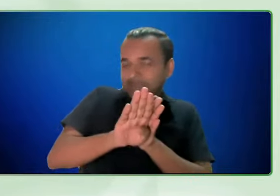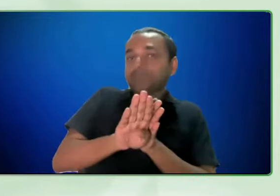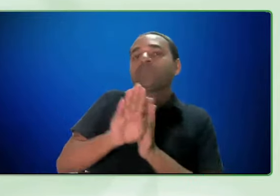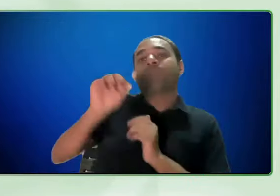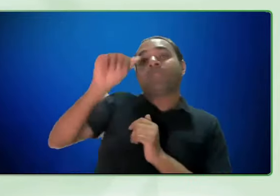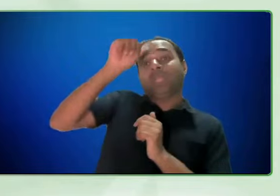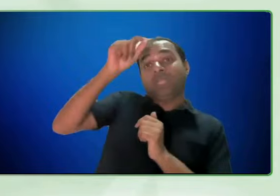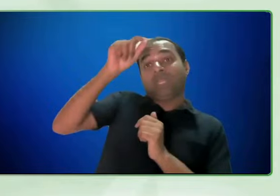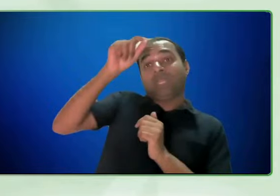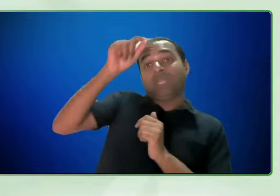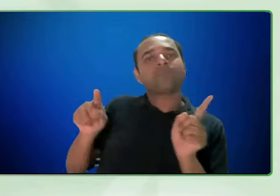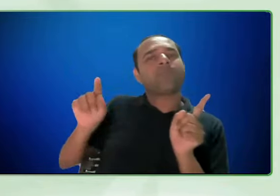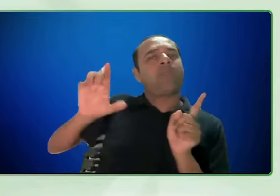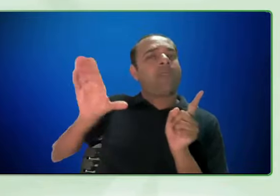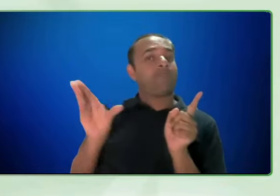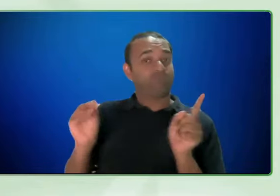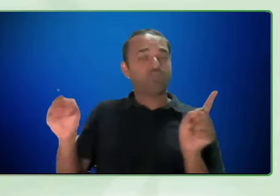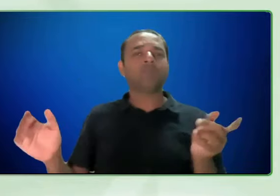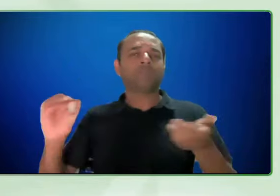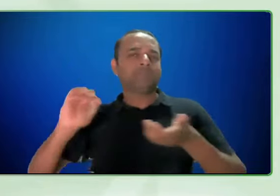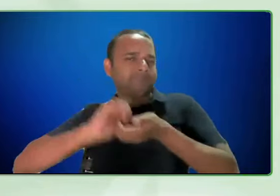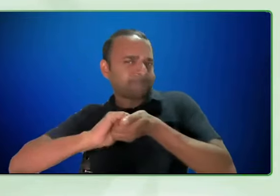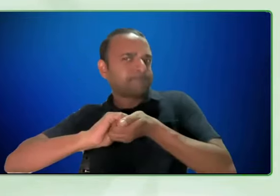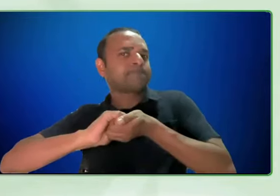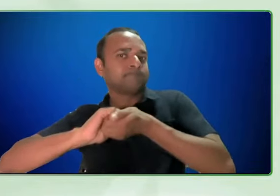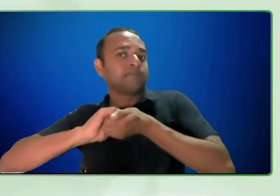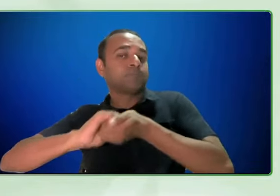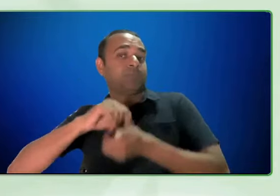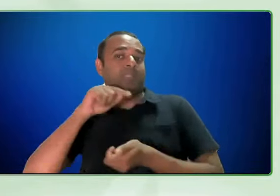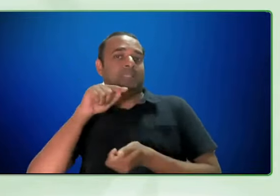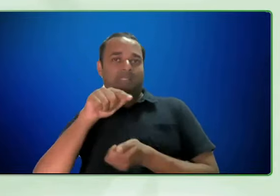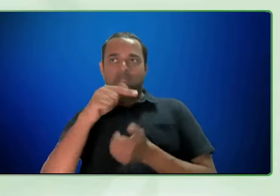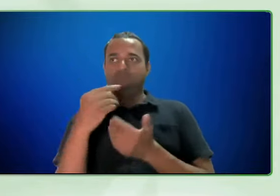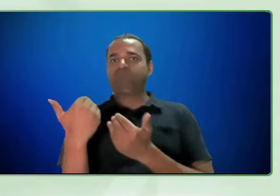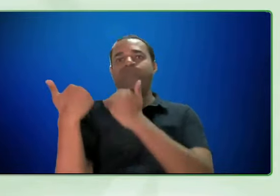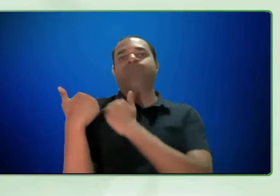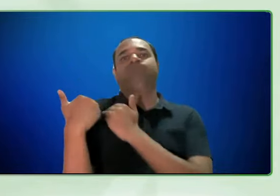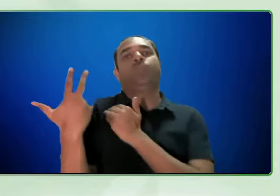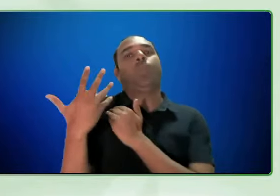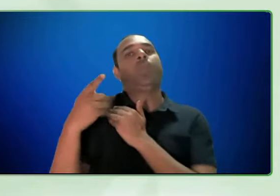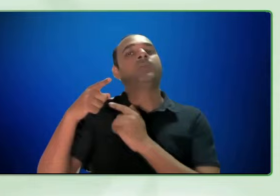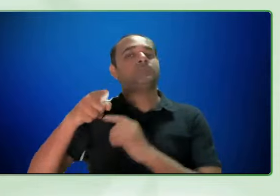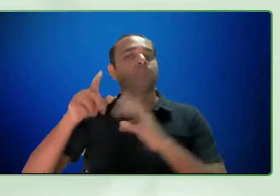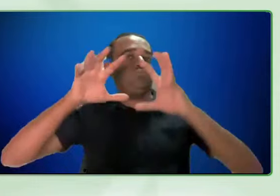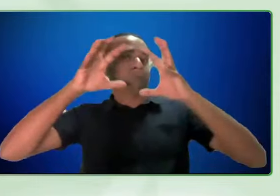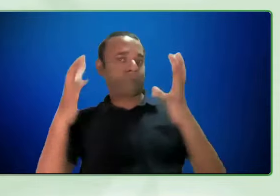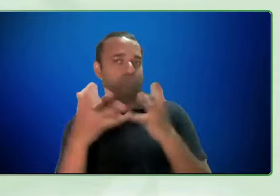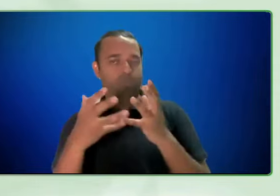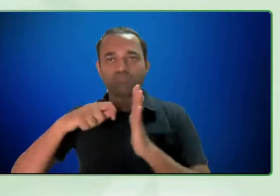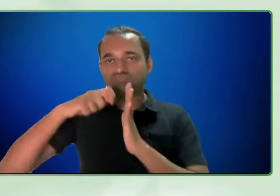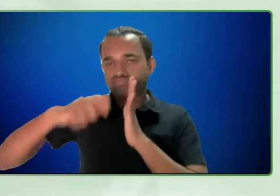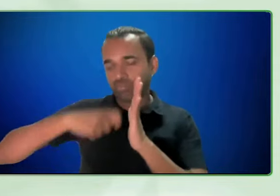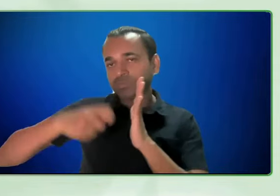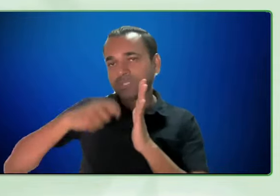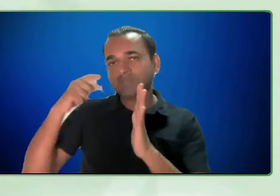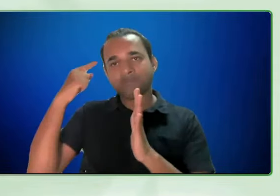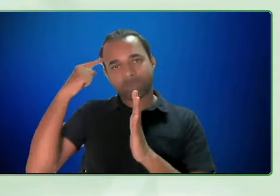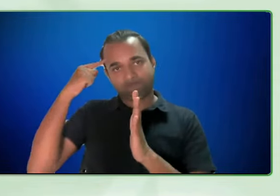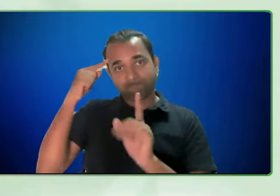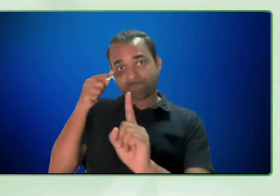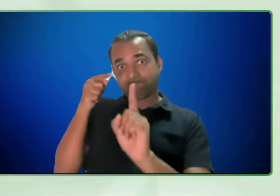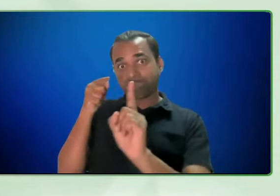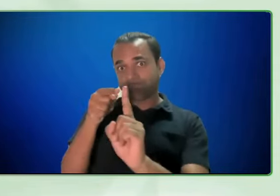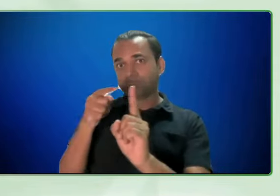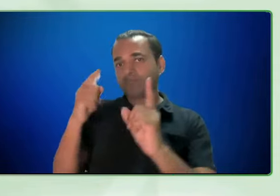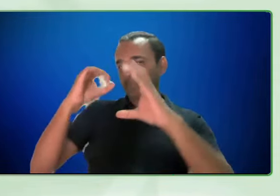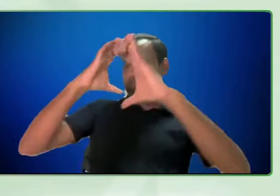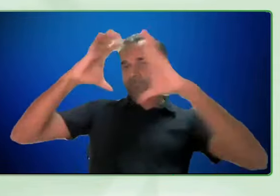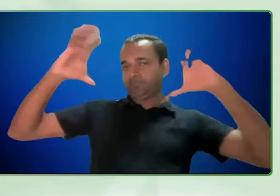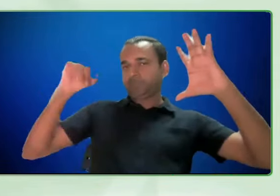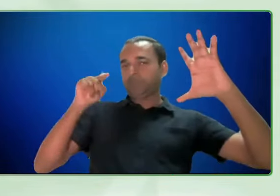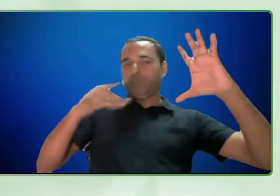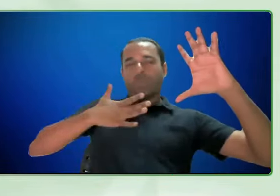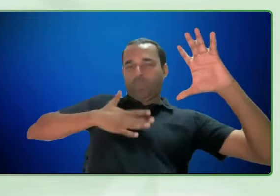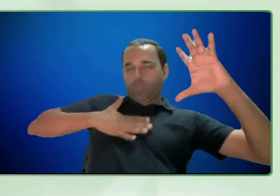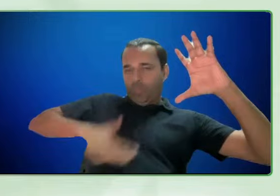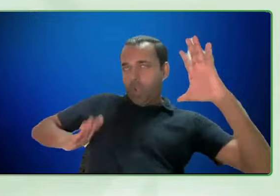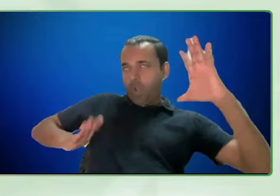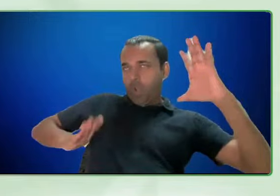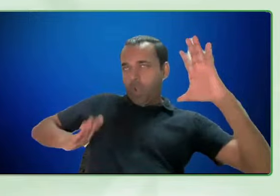and what we expect when you bring it together. MEERA SHENOY: If you look at it from the Indian